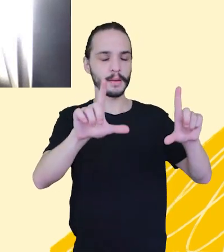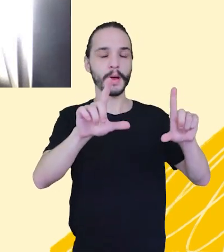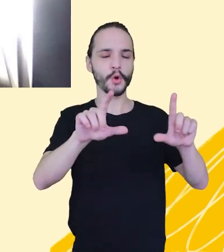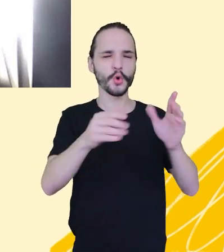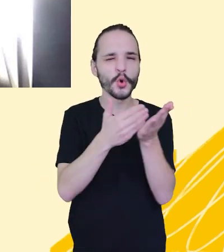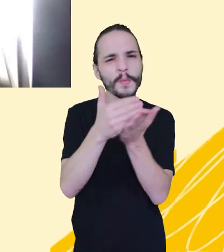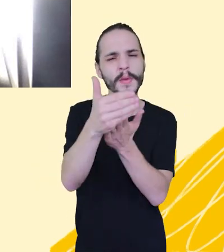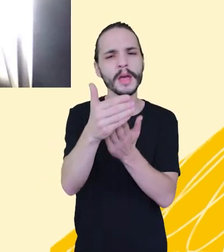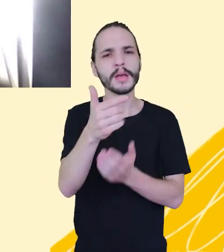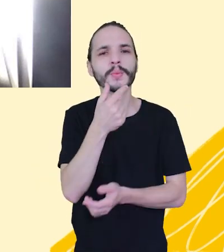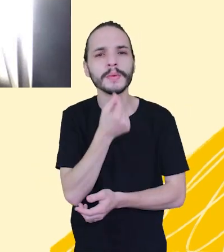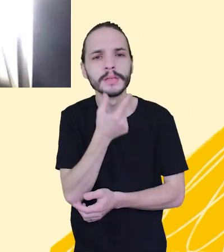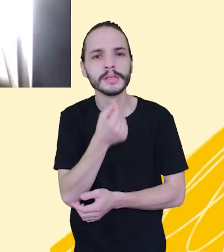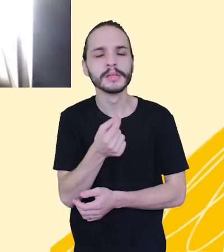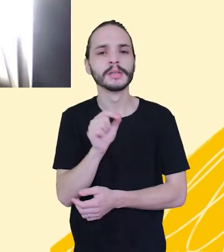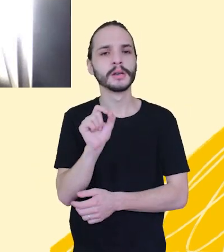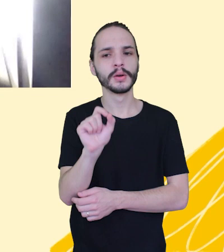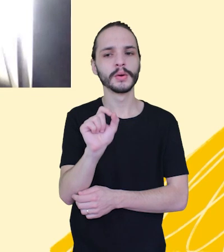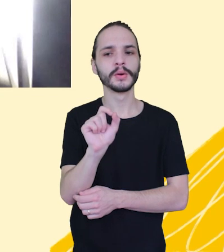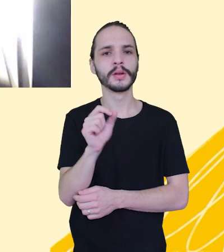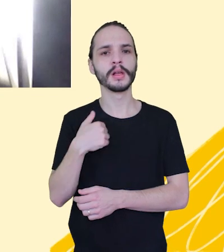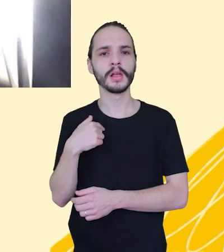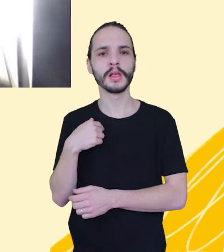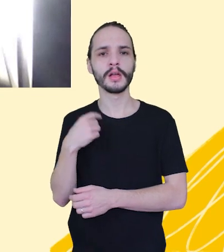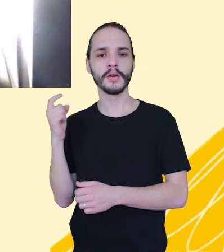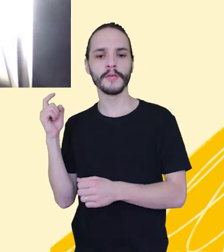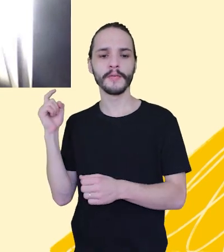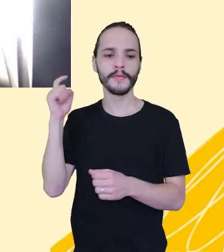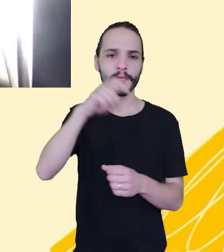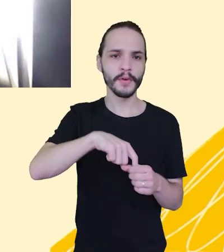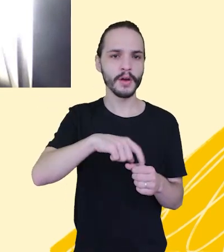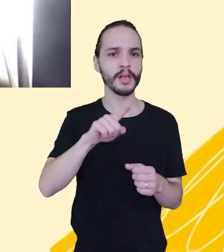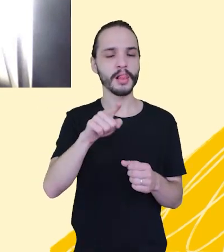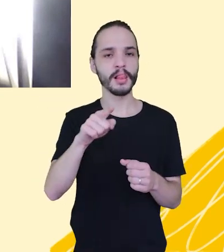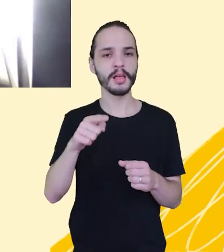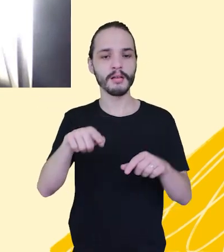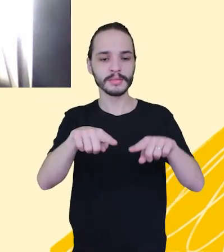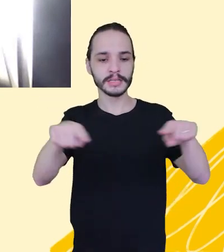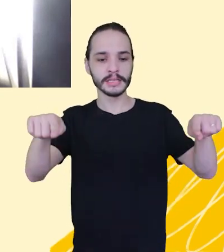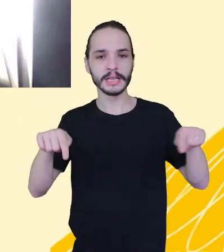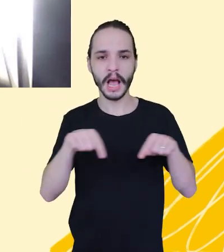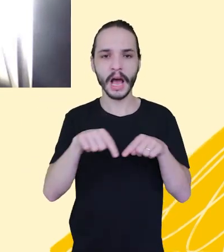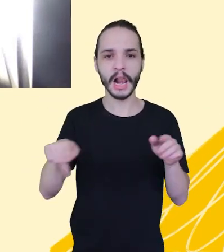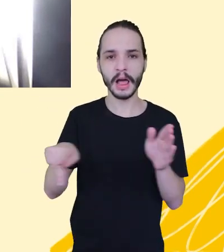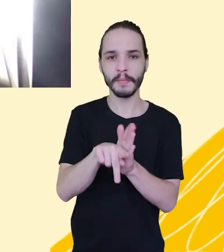He's coming back and then he's at the school director place. And then his mother is coming and...